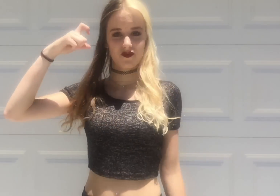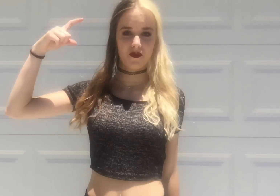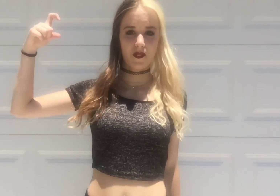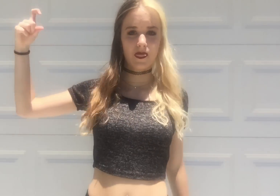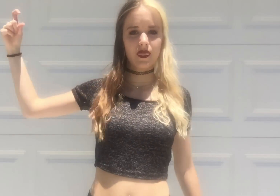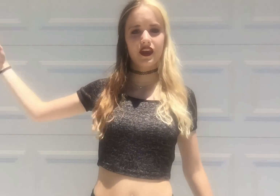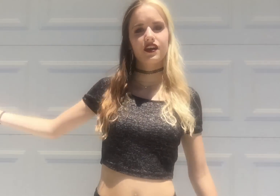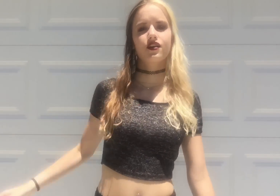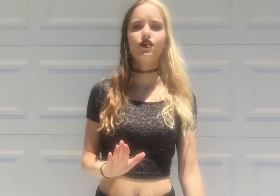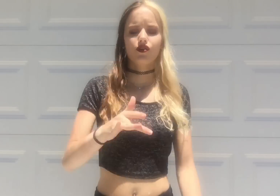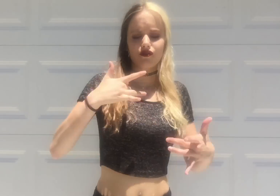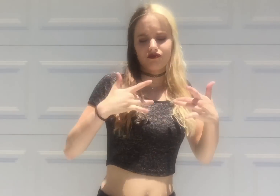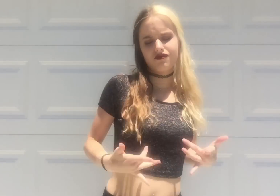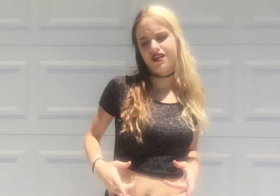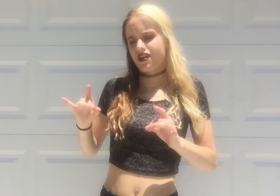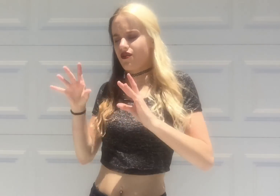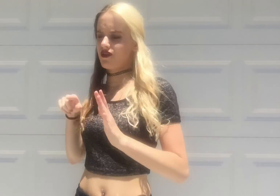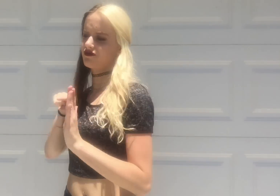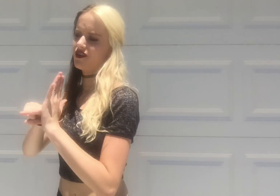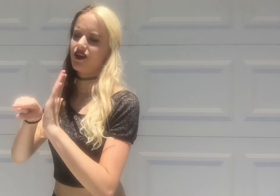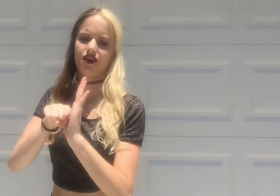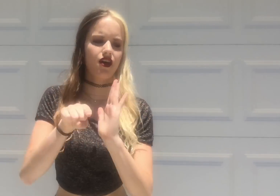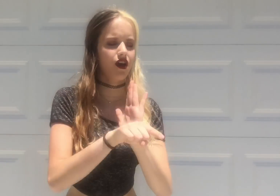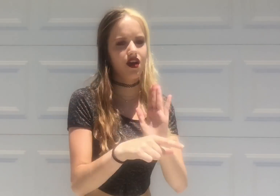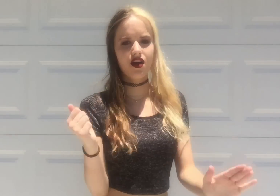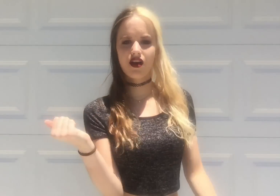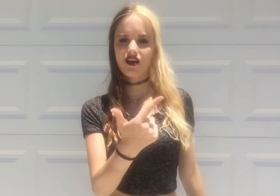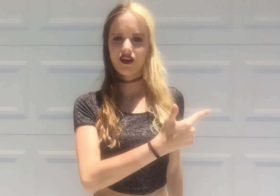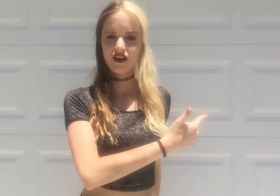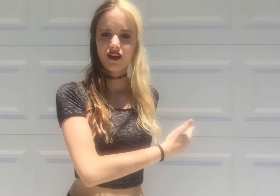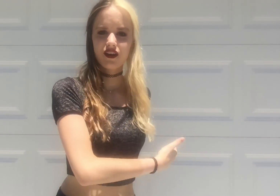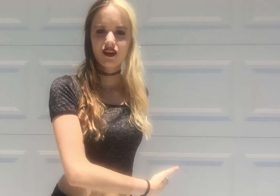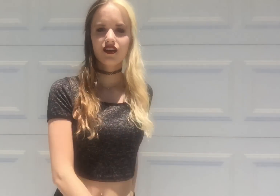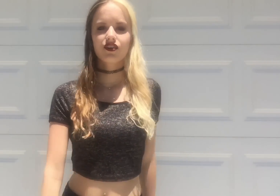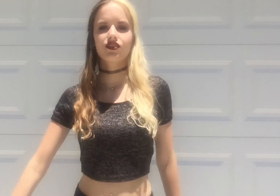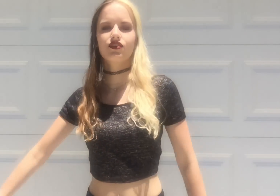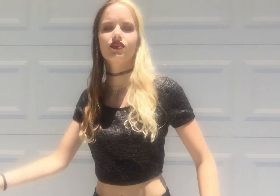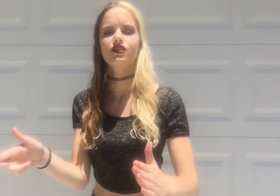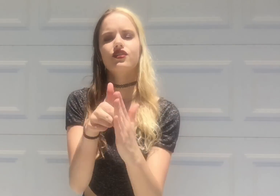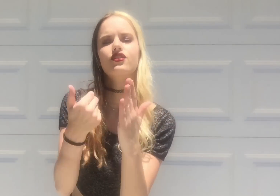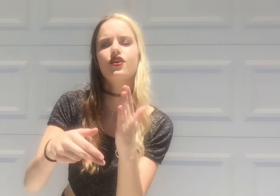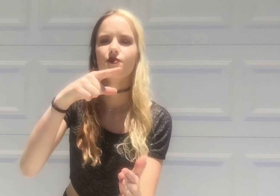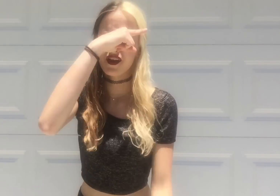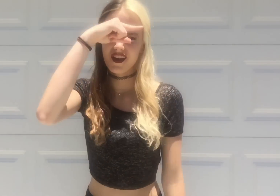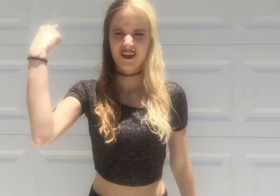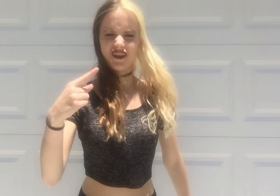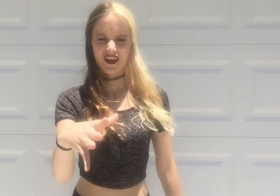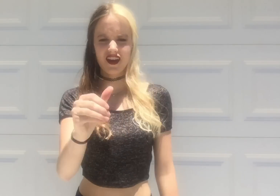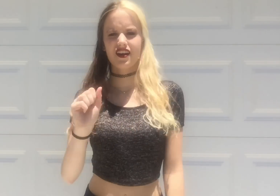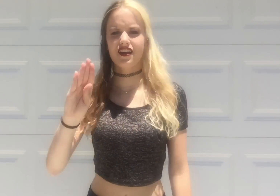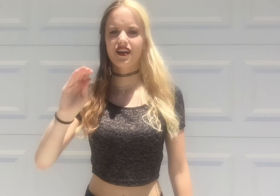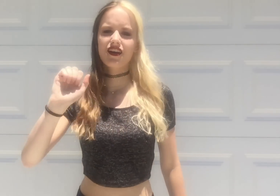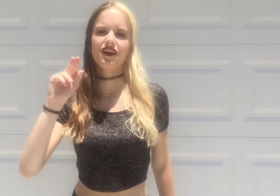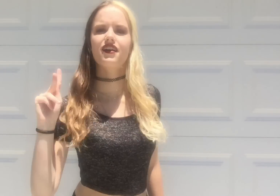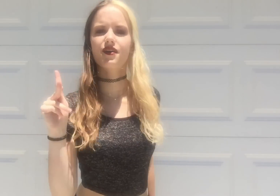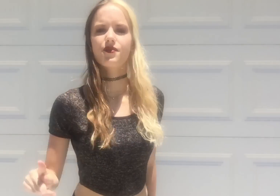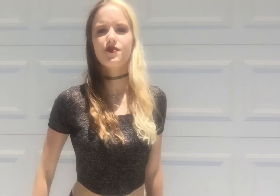Your misery and hate will kill us all. So paint it black and take it back